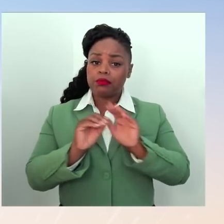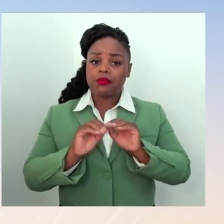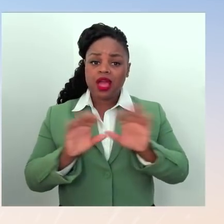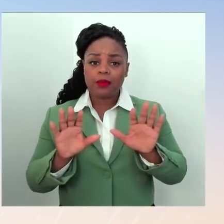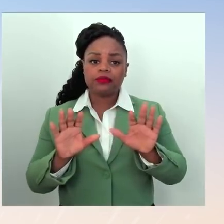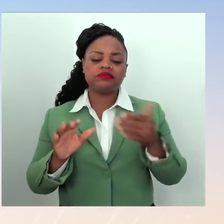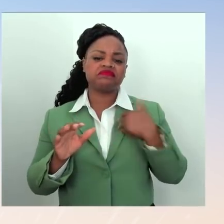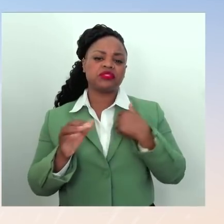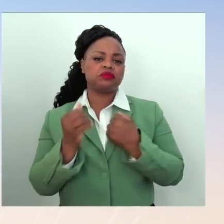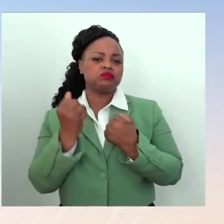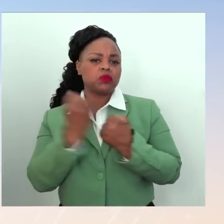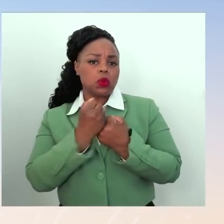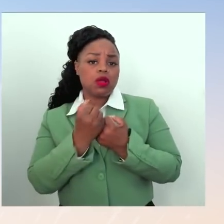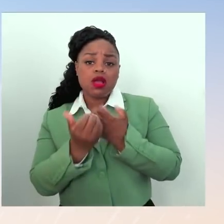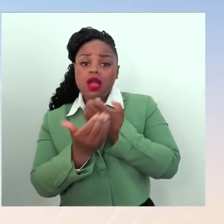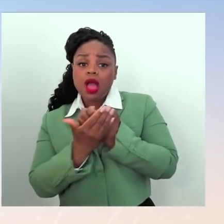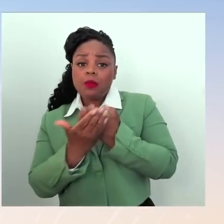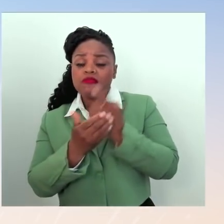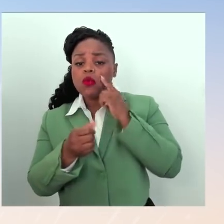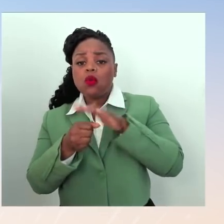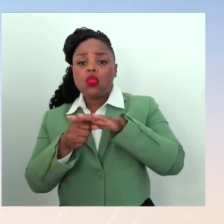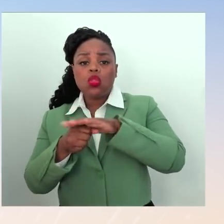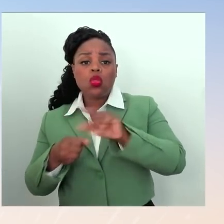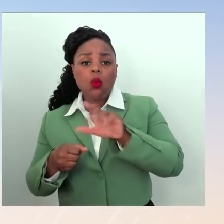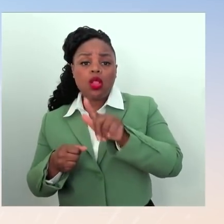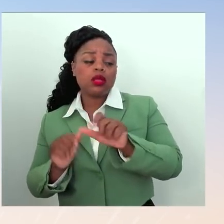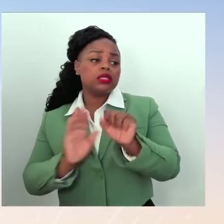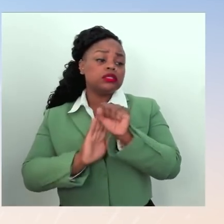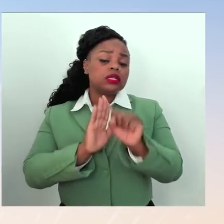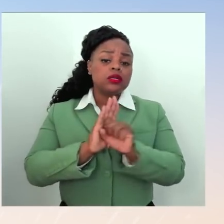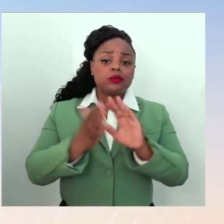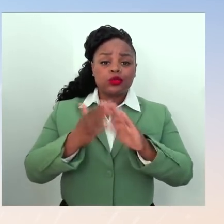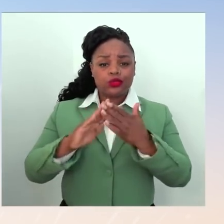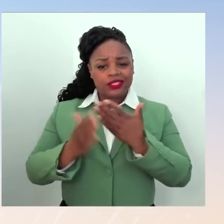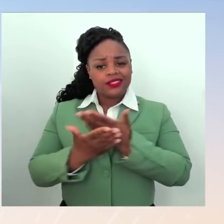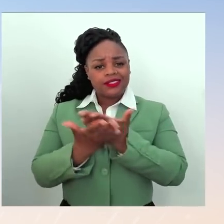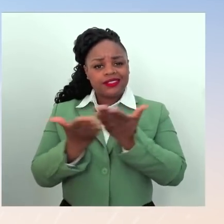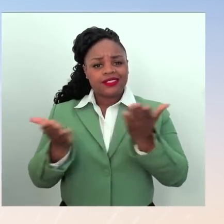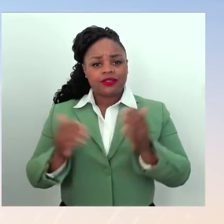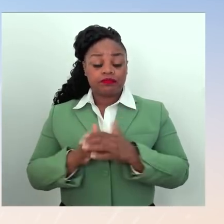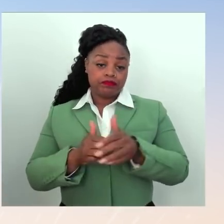Each day this week, we will focus on a different element of the hundreds of ARP -- or American Rescue Plan --